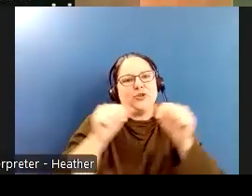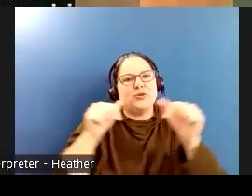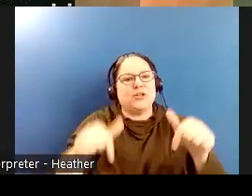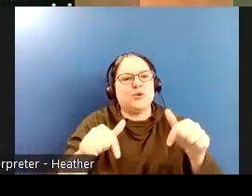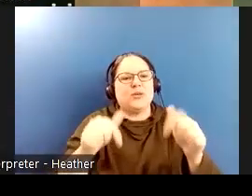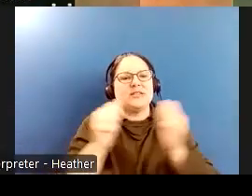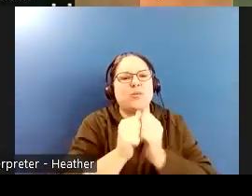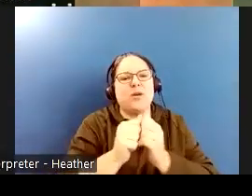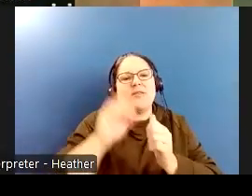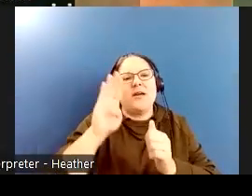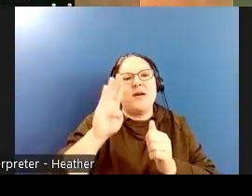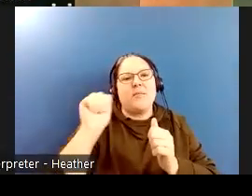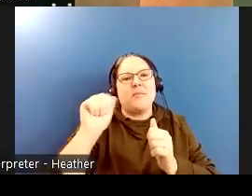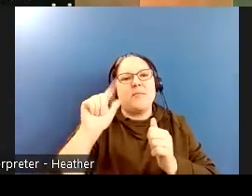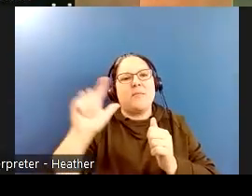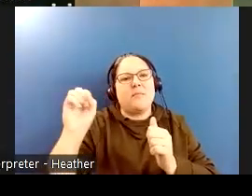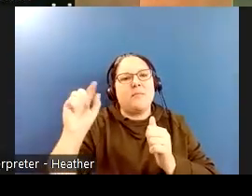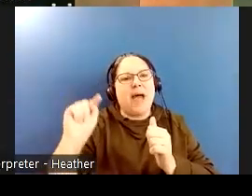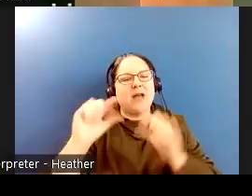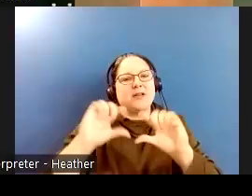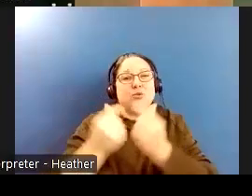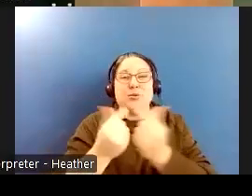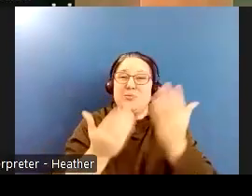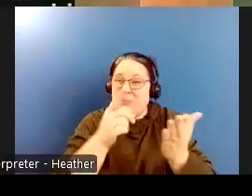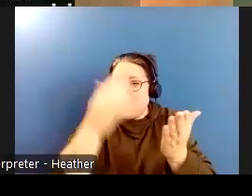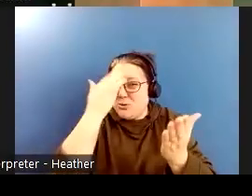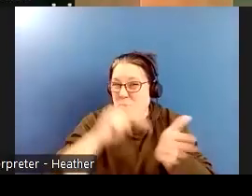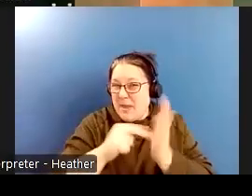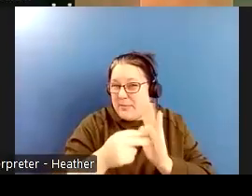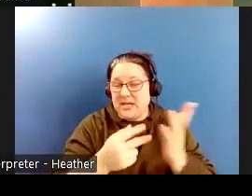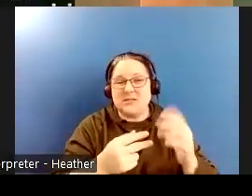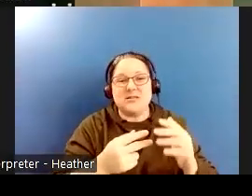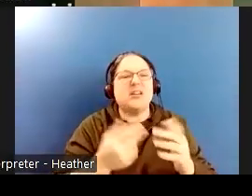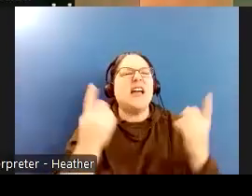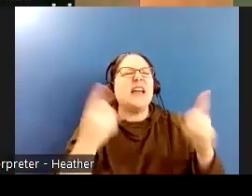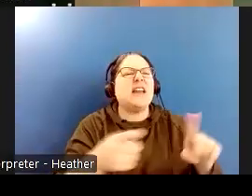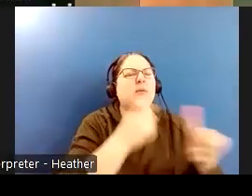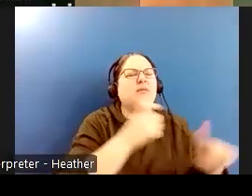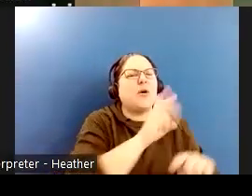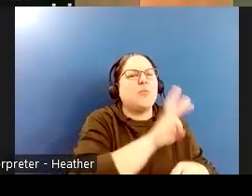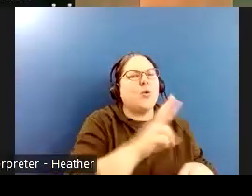folks are familiar with what a balance group is. Um came out of postw World War II in England after